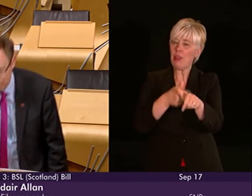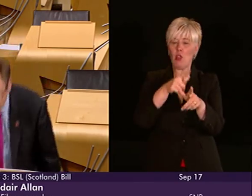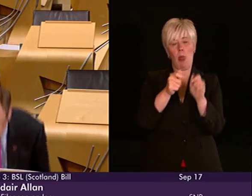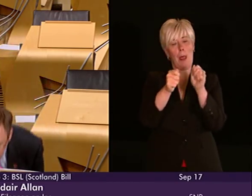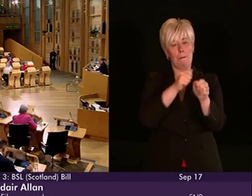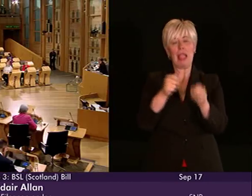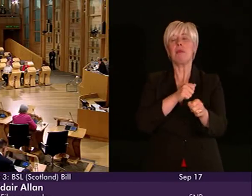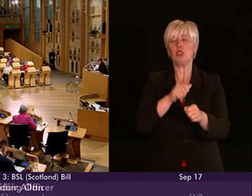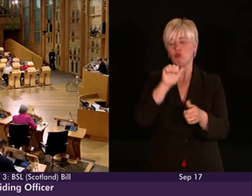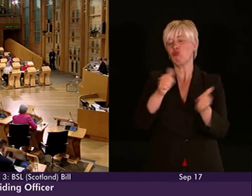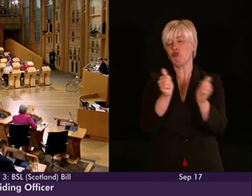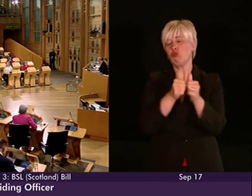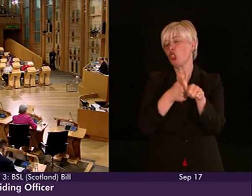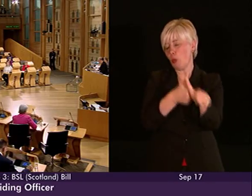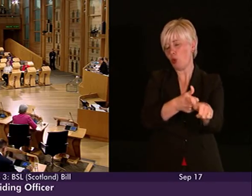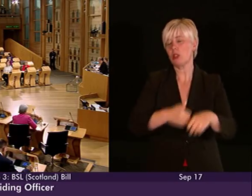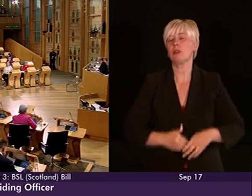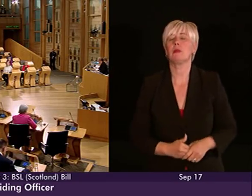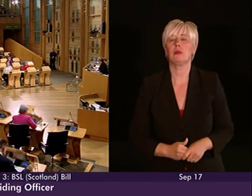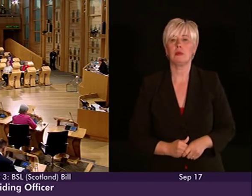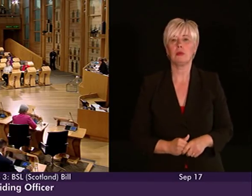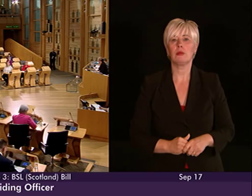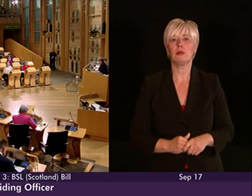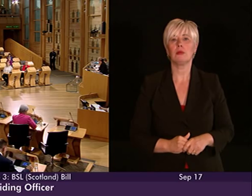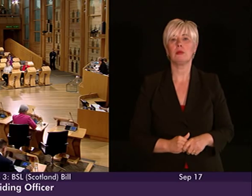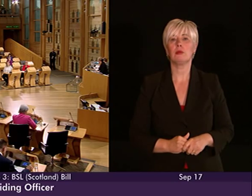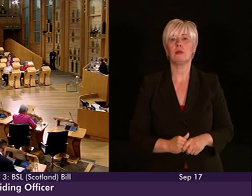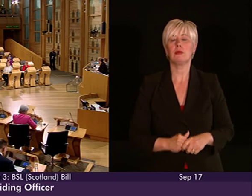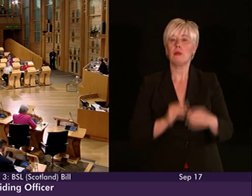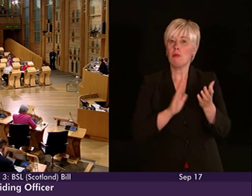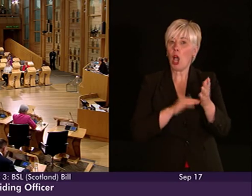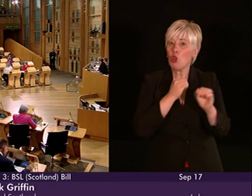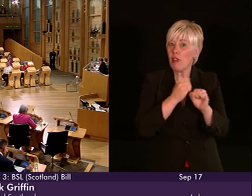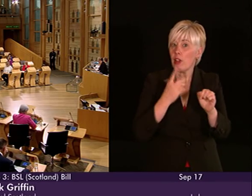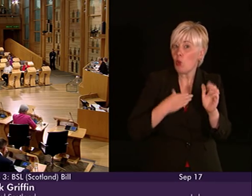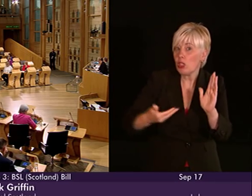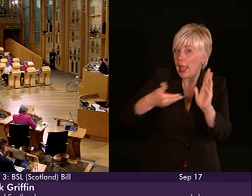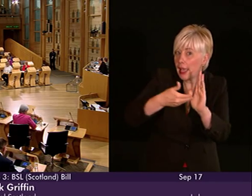The Deputy Presiding Officer: Mark Griffin, do you wish to add anything further? Please